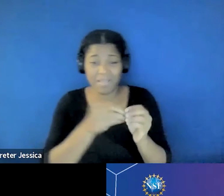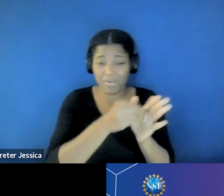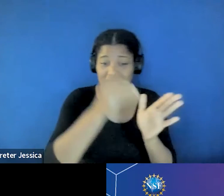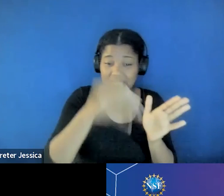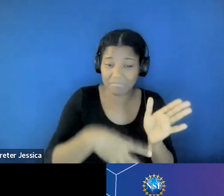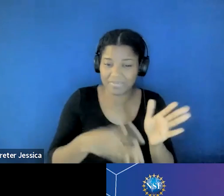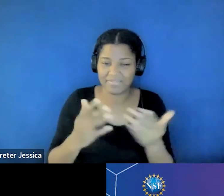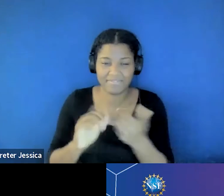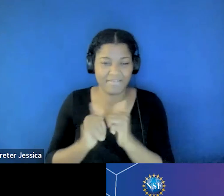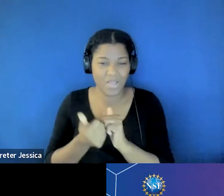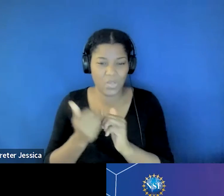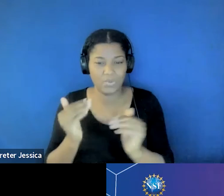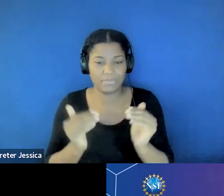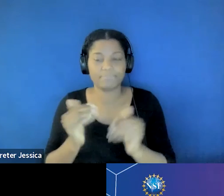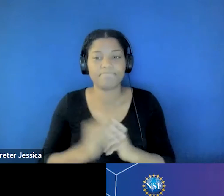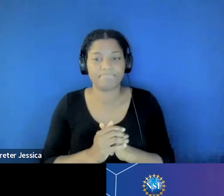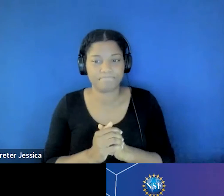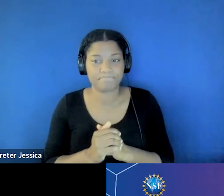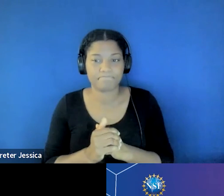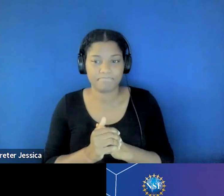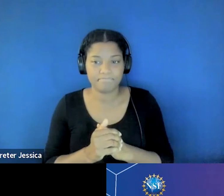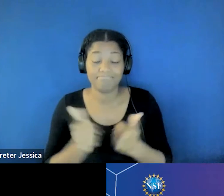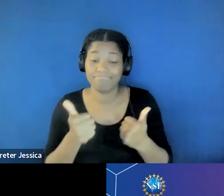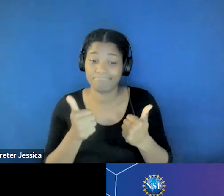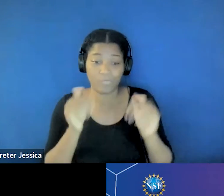anything, on that? Randy Phelps: No. That's a, that is also a great question.